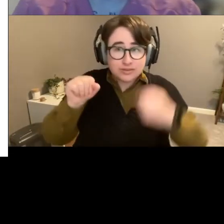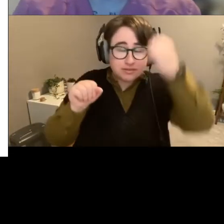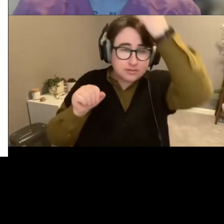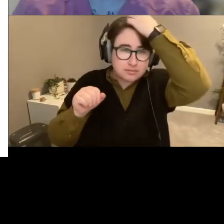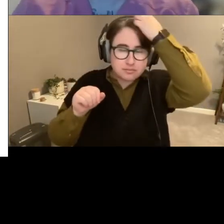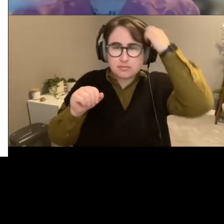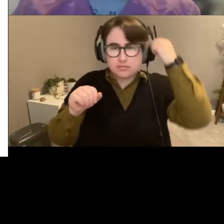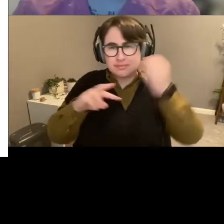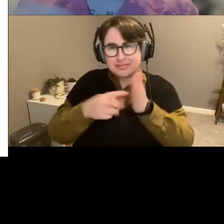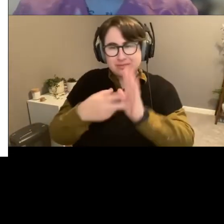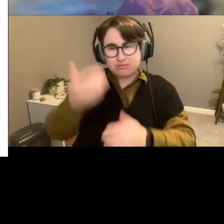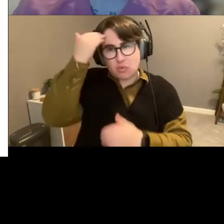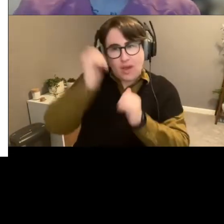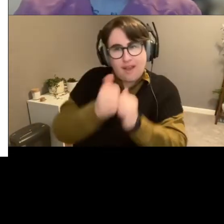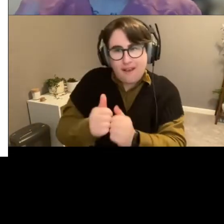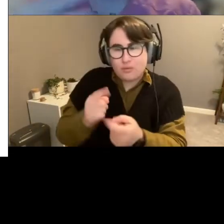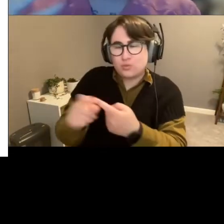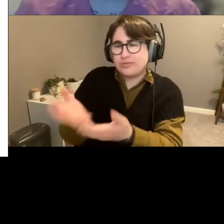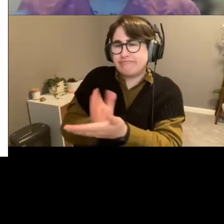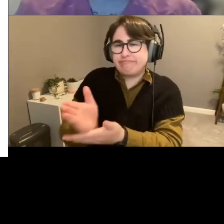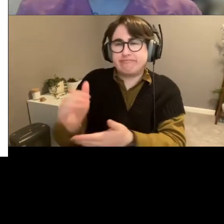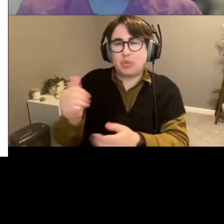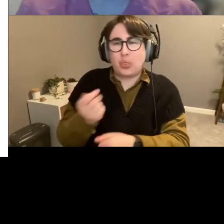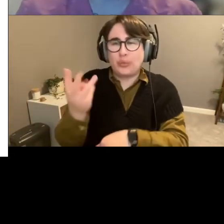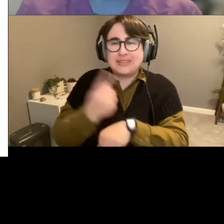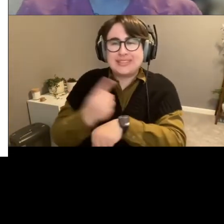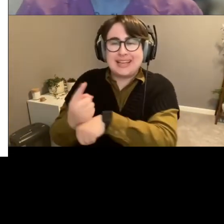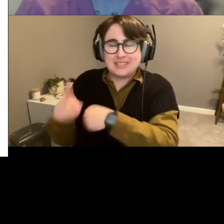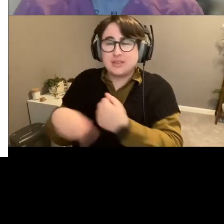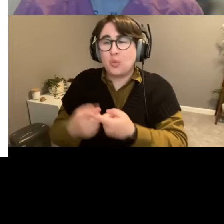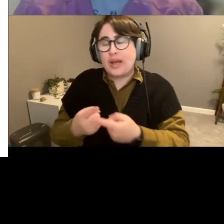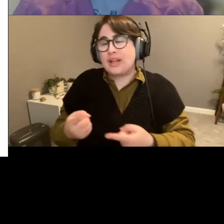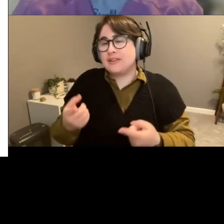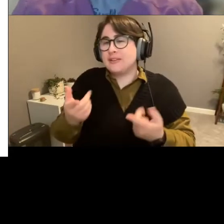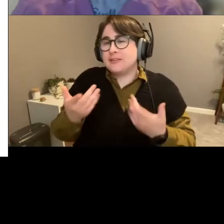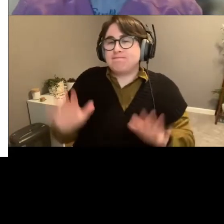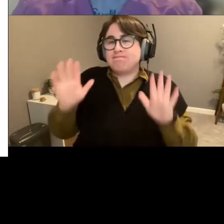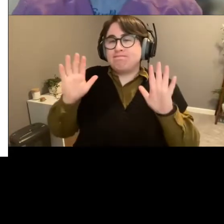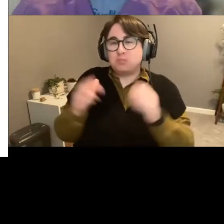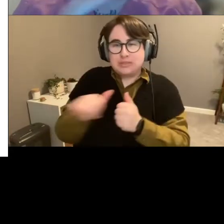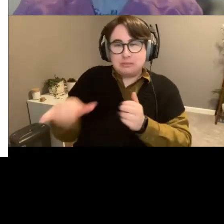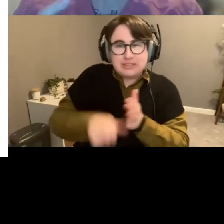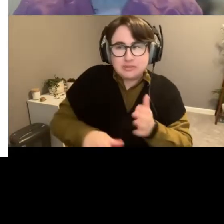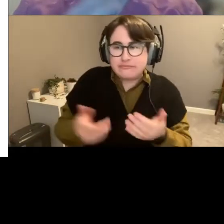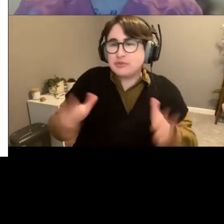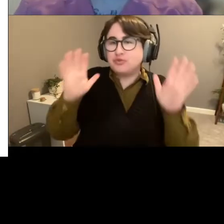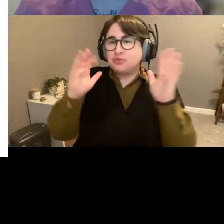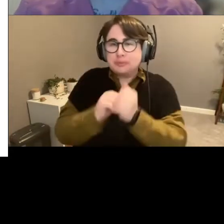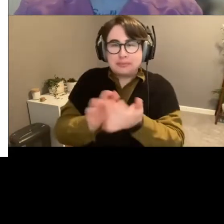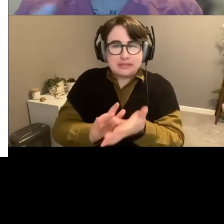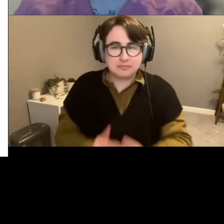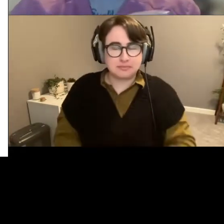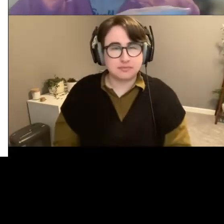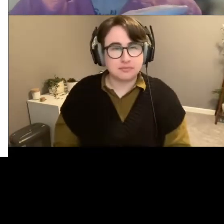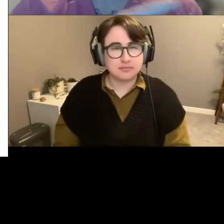to get through those few days while that might be occurring. I always highlight pharmacy and insurance concerns